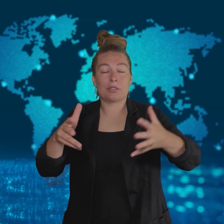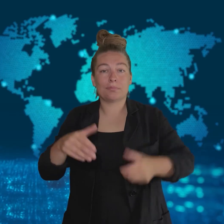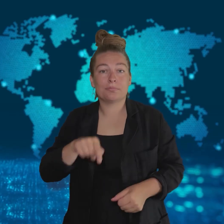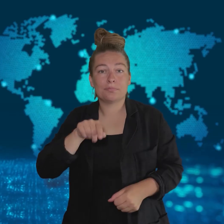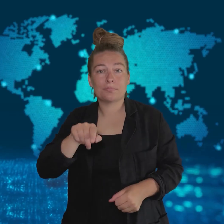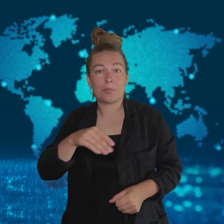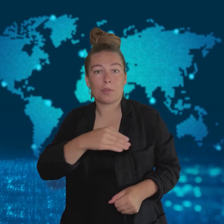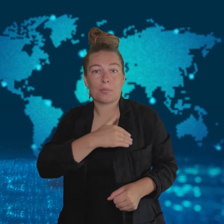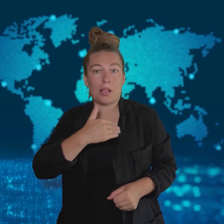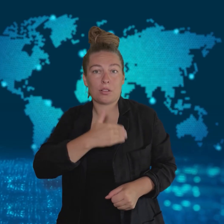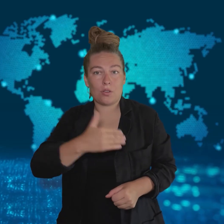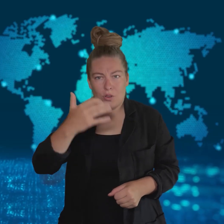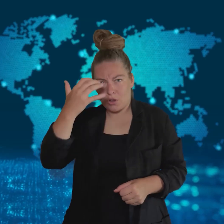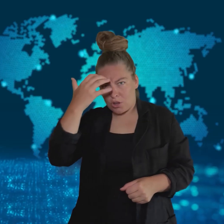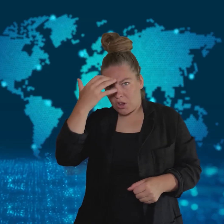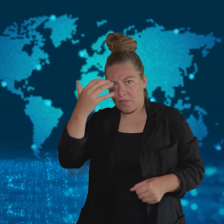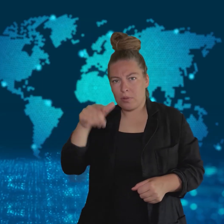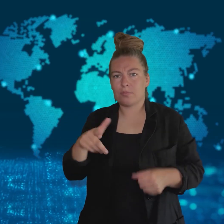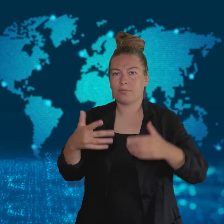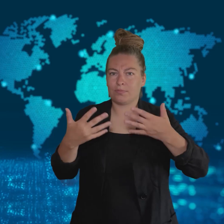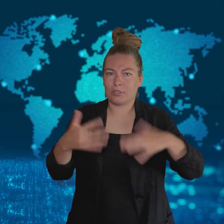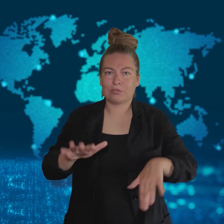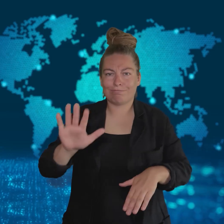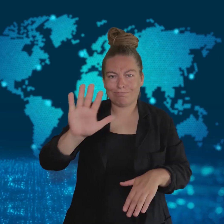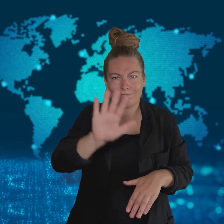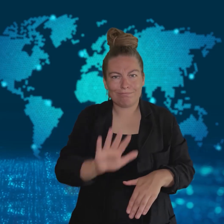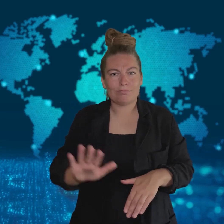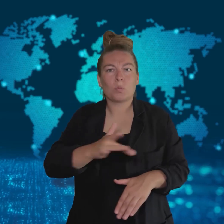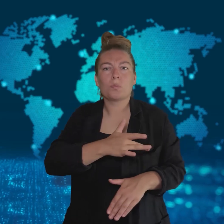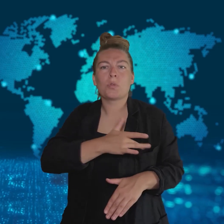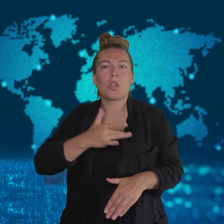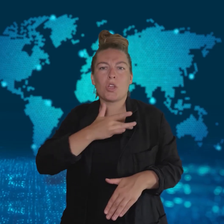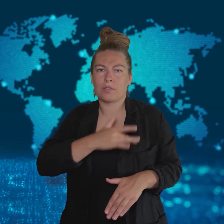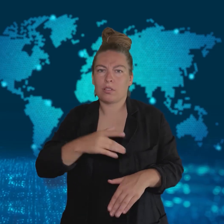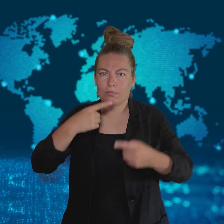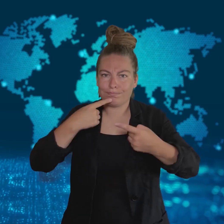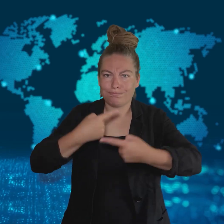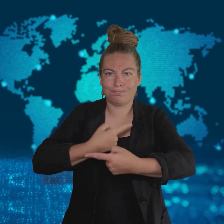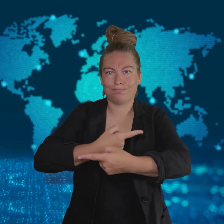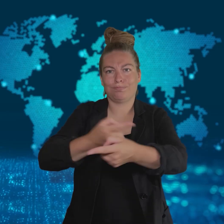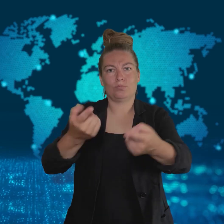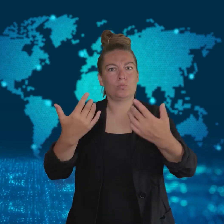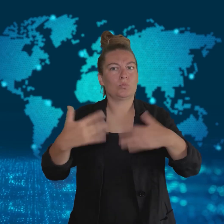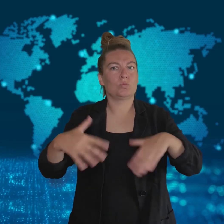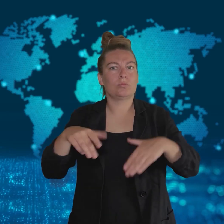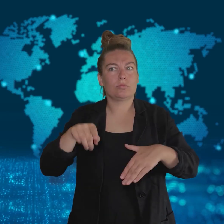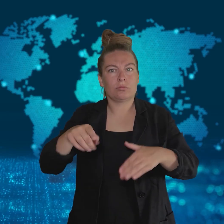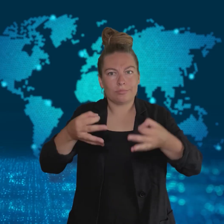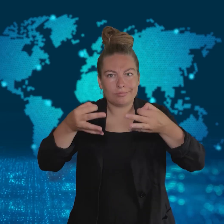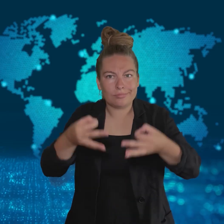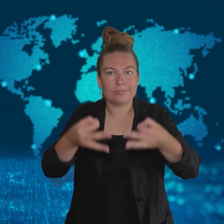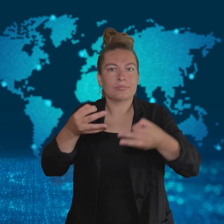It will last 30 days.